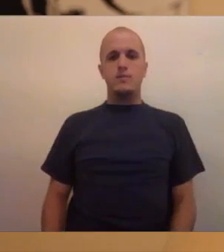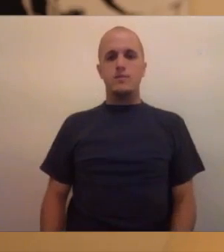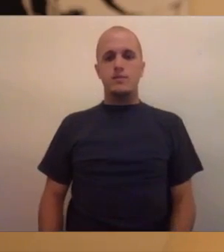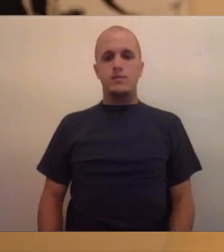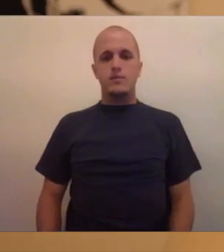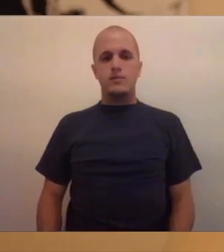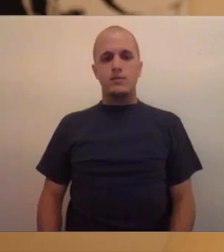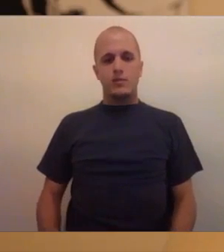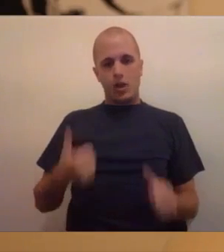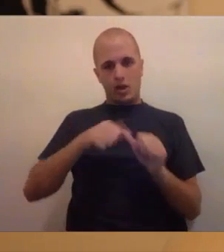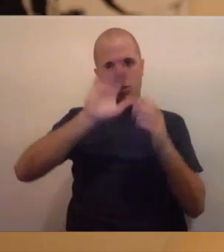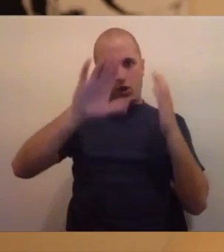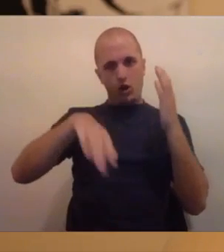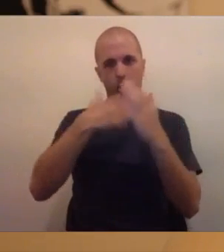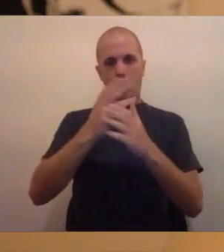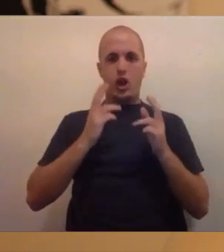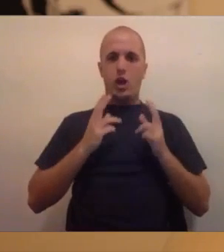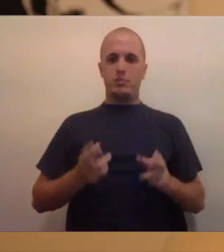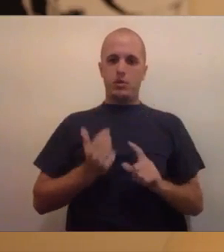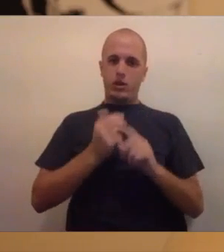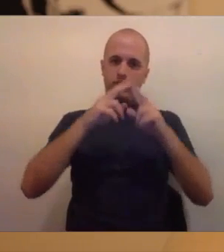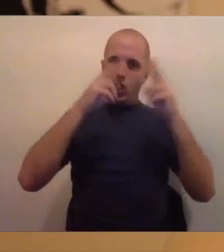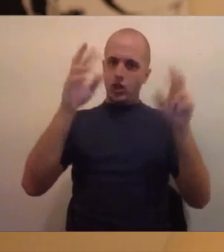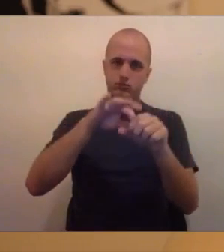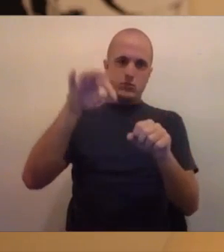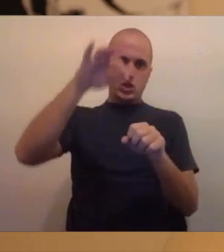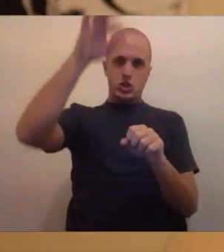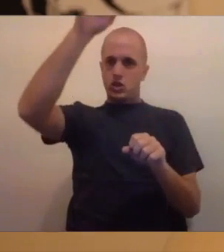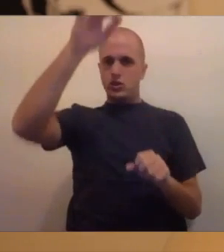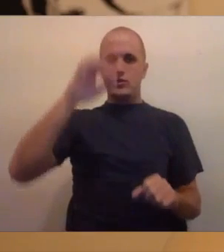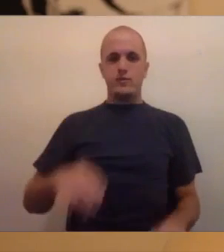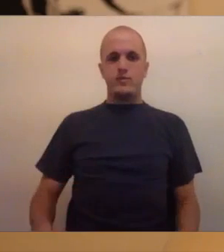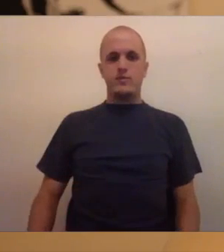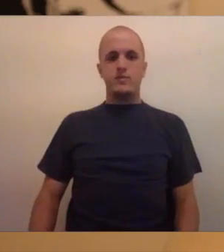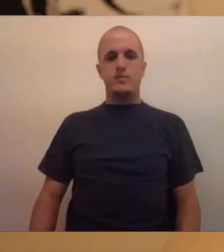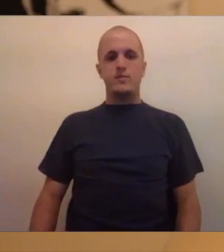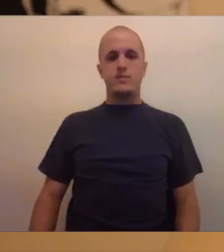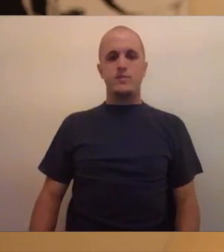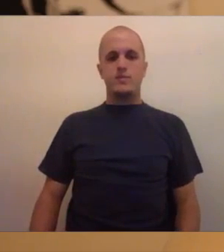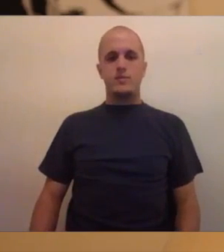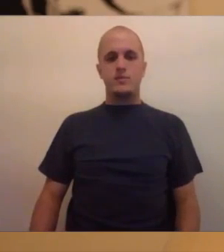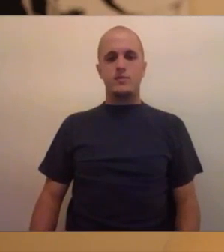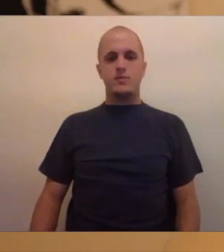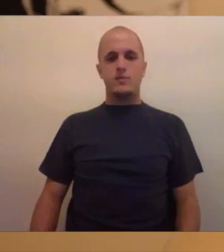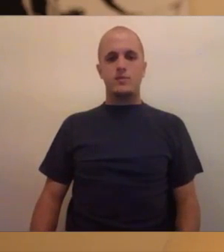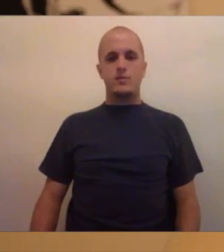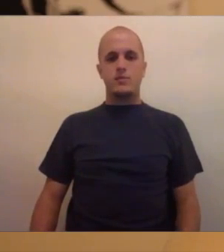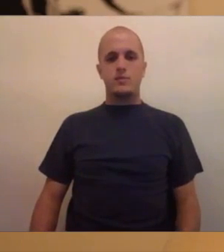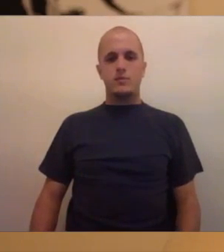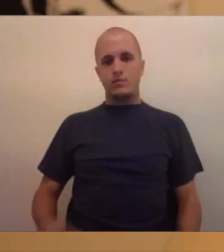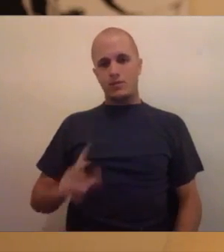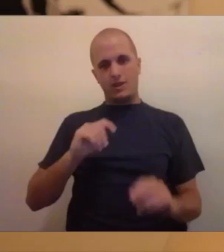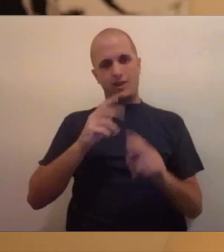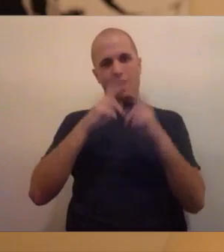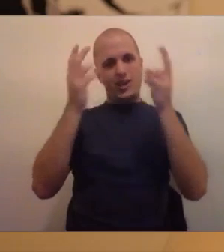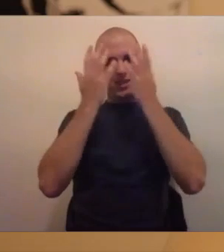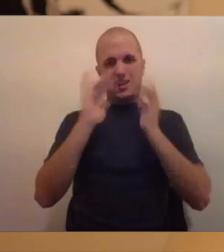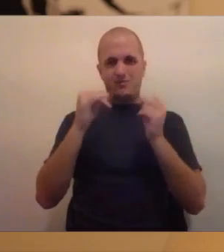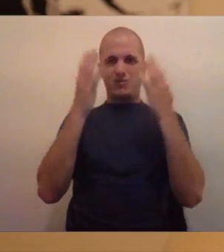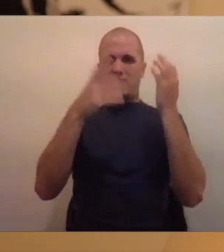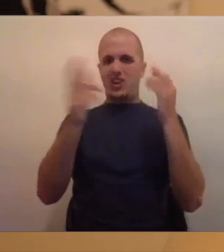life. It will create that kind of curiosity again. All humans are spiritual.